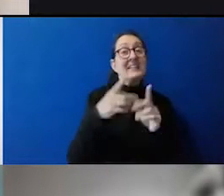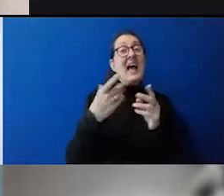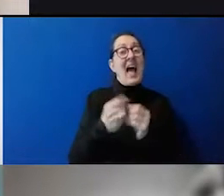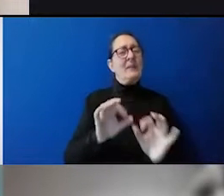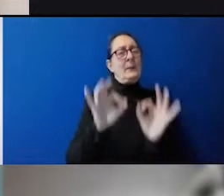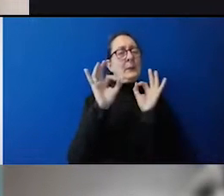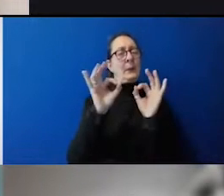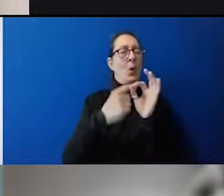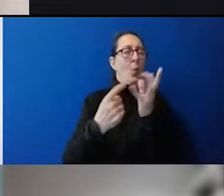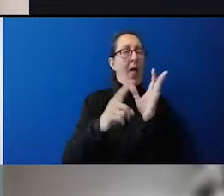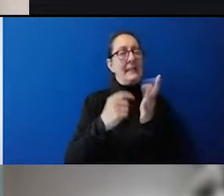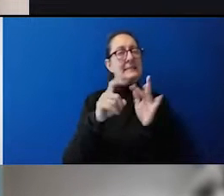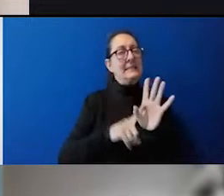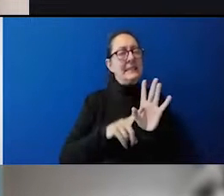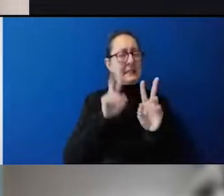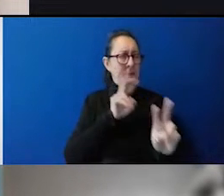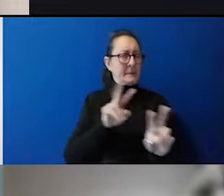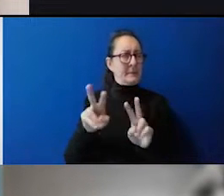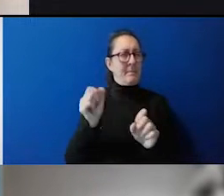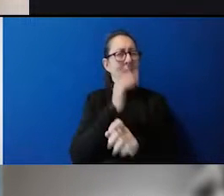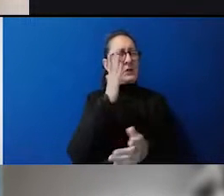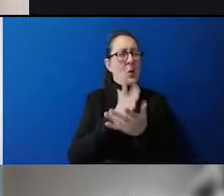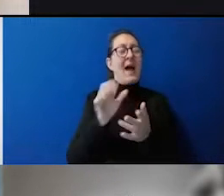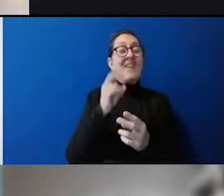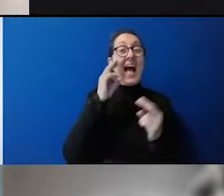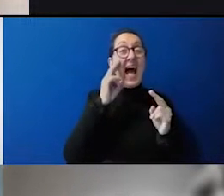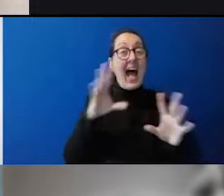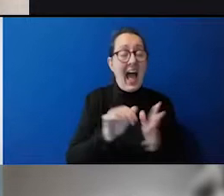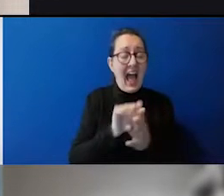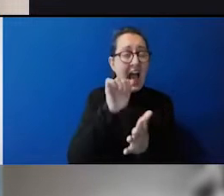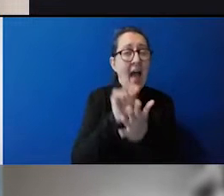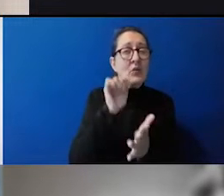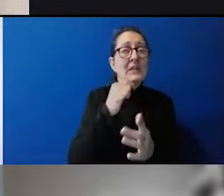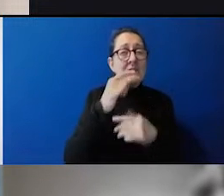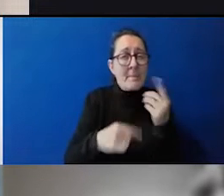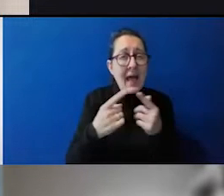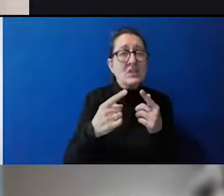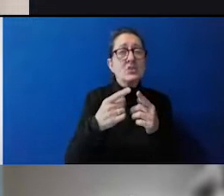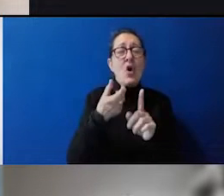our customers with accurate Legal Information and referrals uh with flexible person First Service